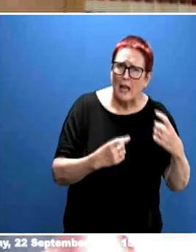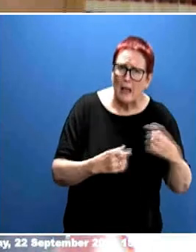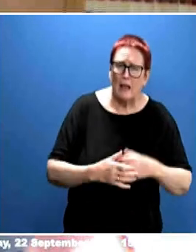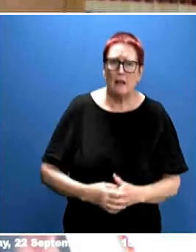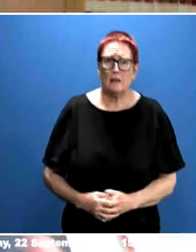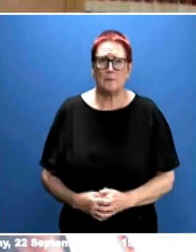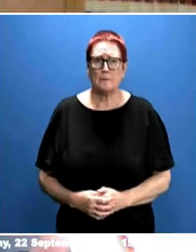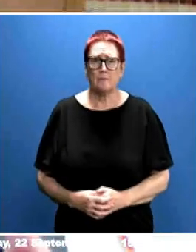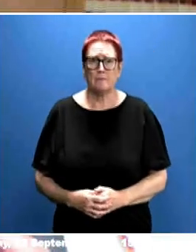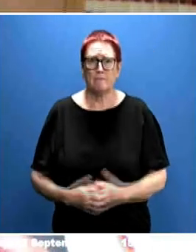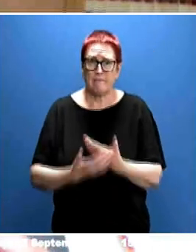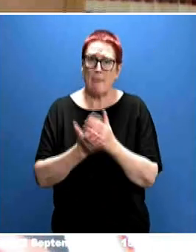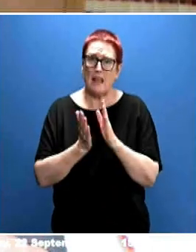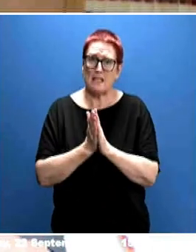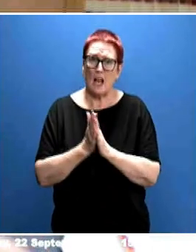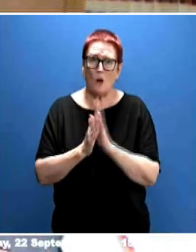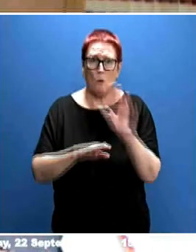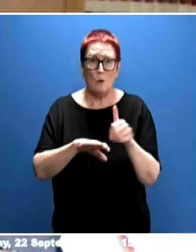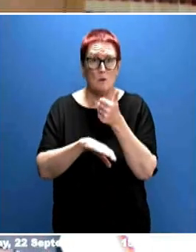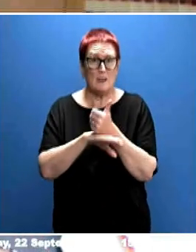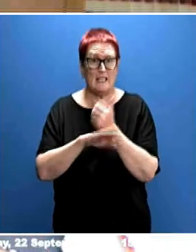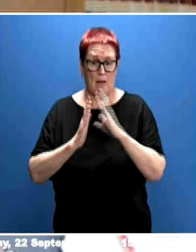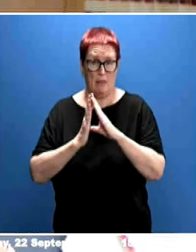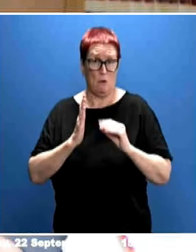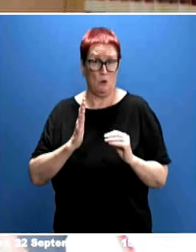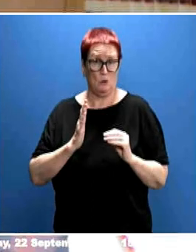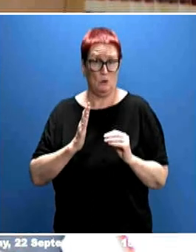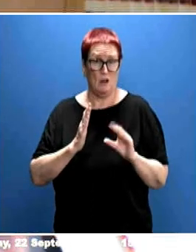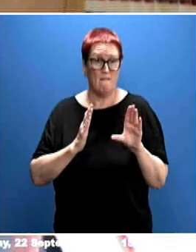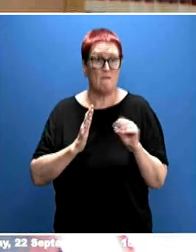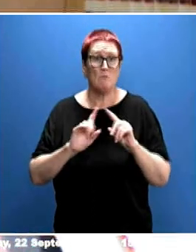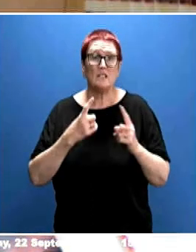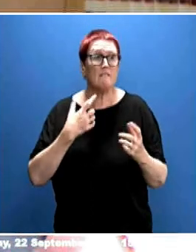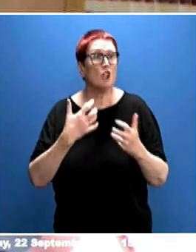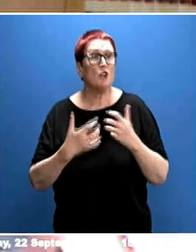the models are described by the universities from which we have received